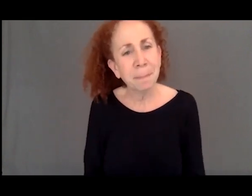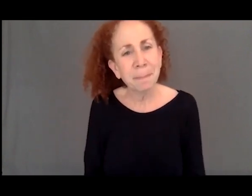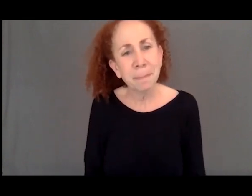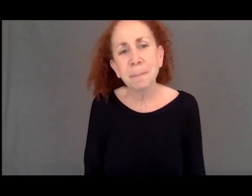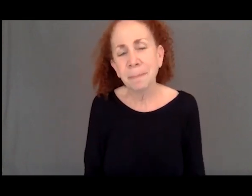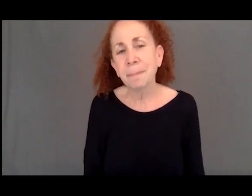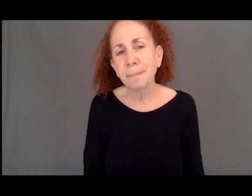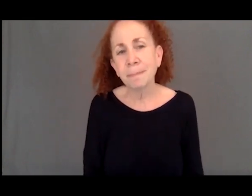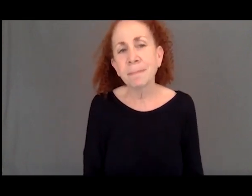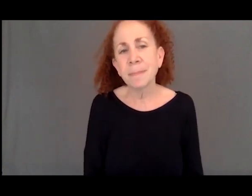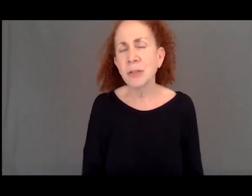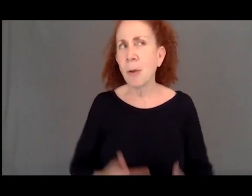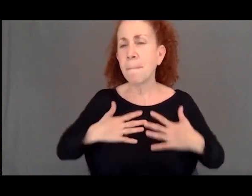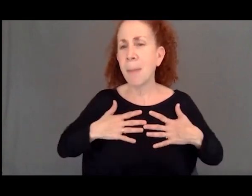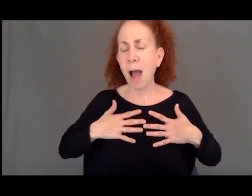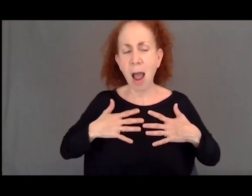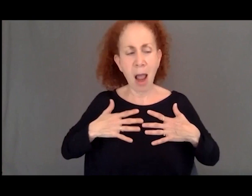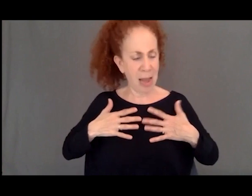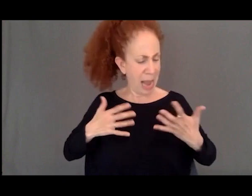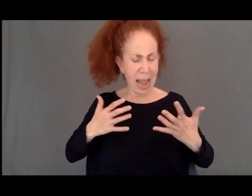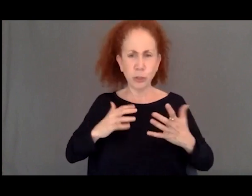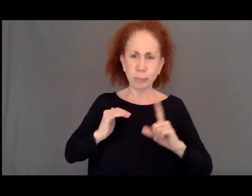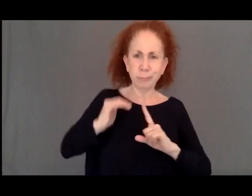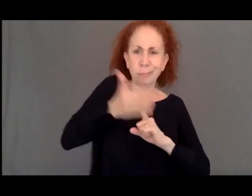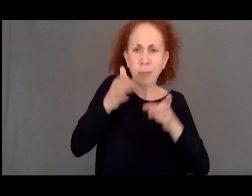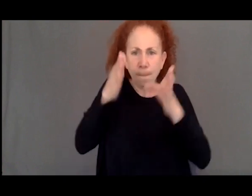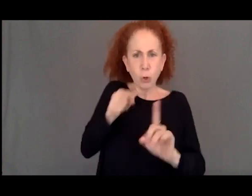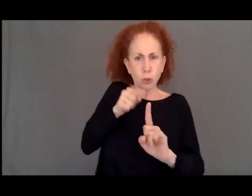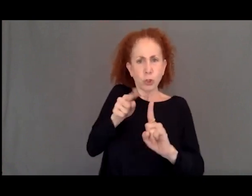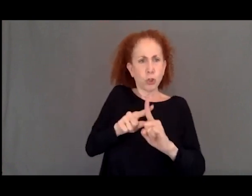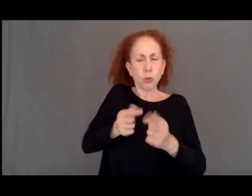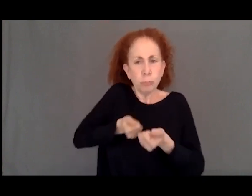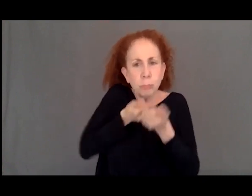So that's where I had to create a persona who could articulate all these things.